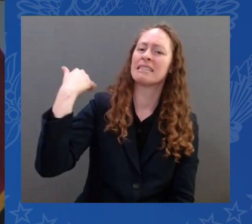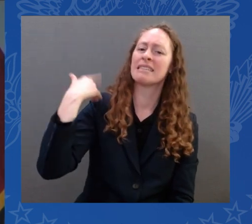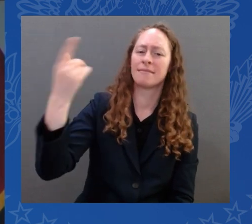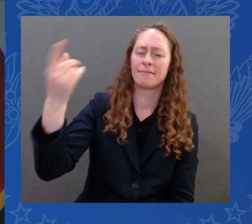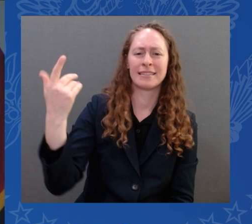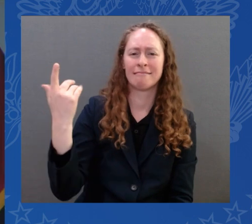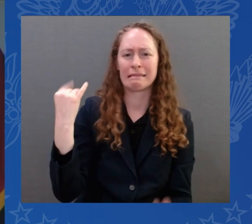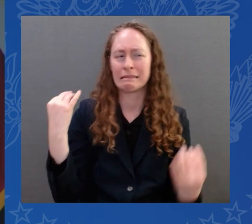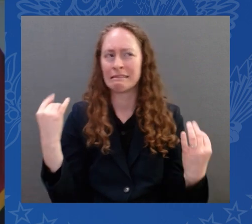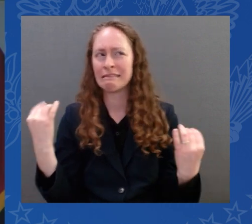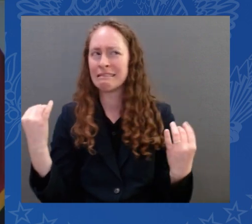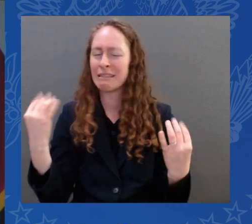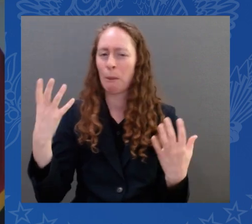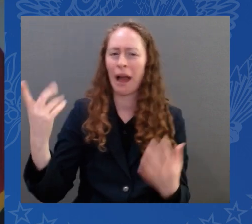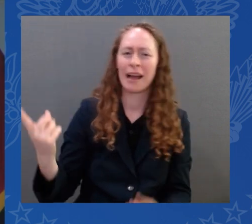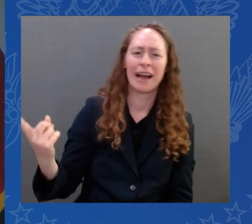I think only the class understands that one.